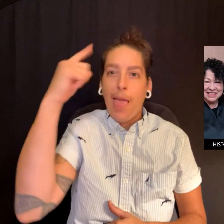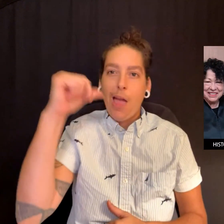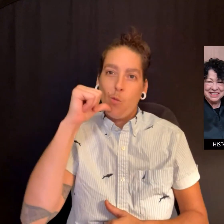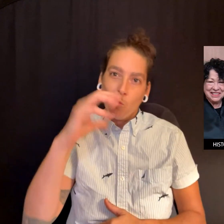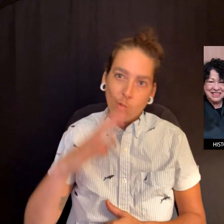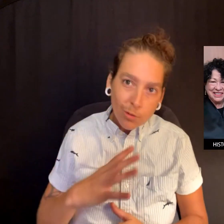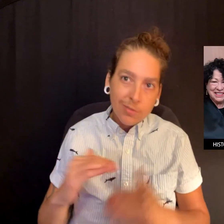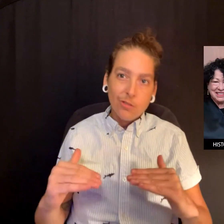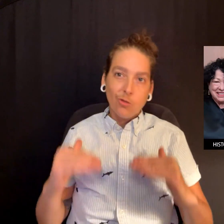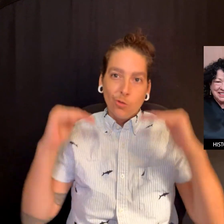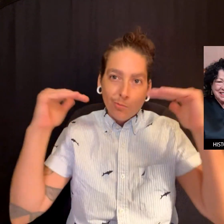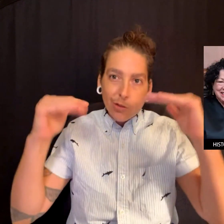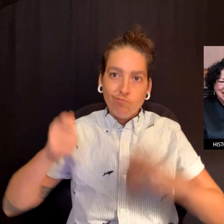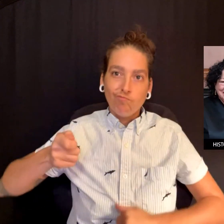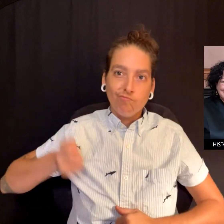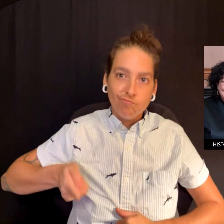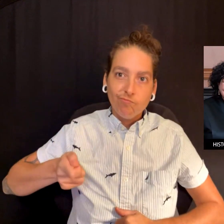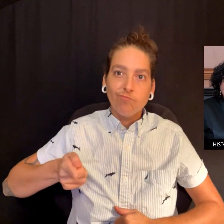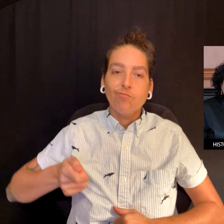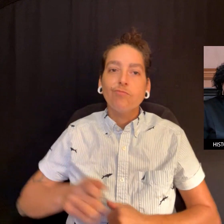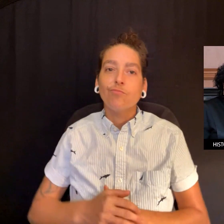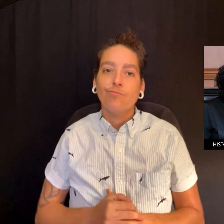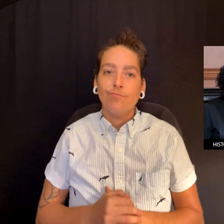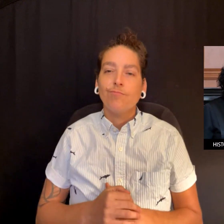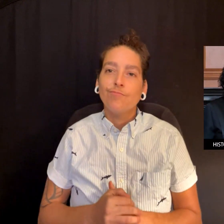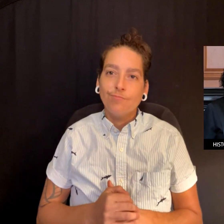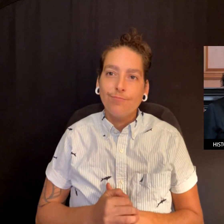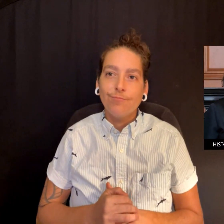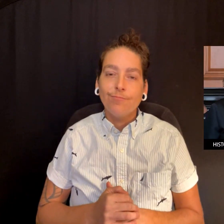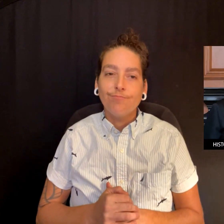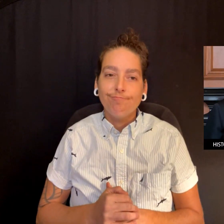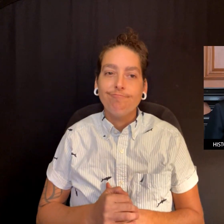Jackson also made history as the first black woman on the Supreme Court.